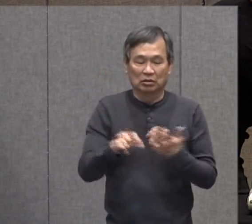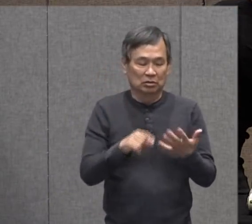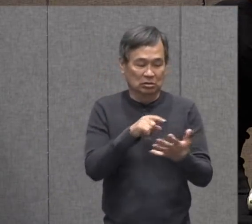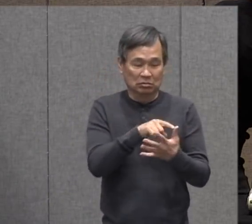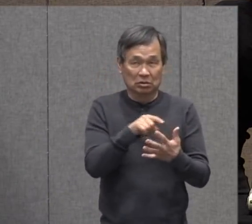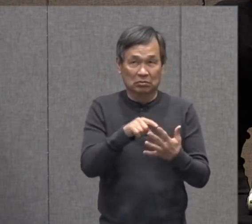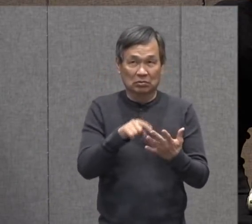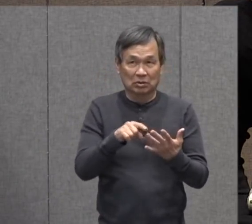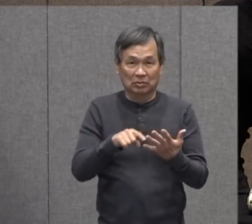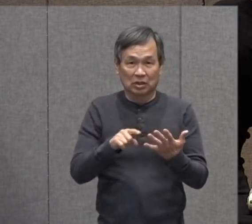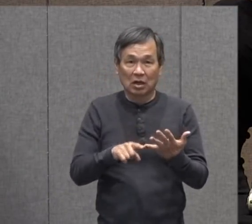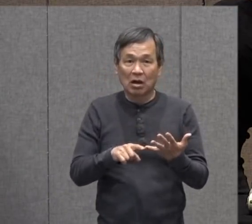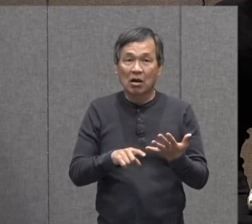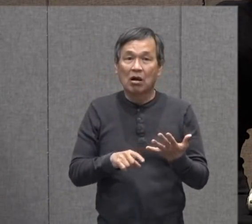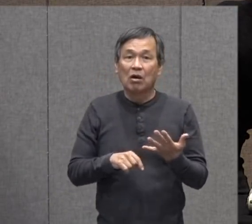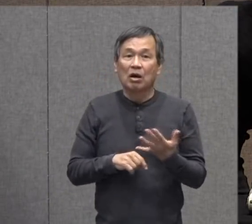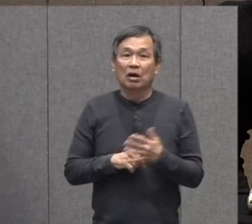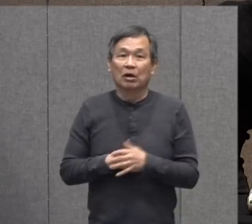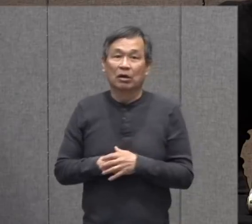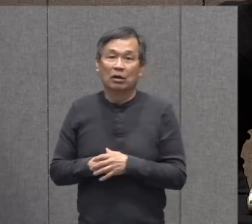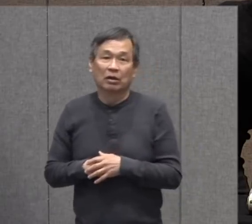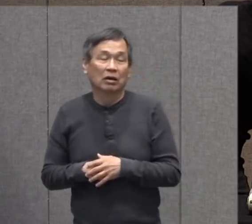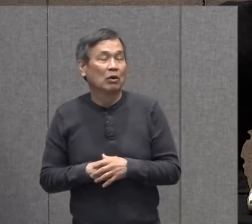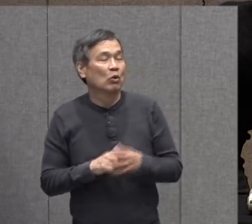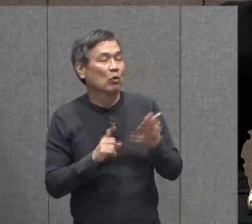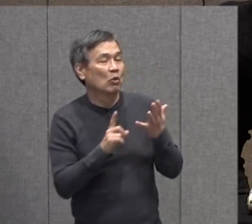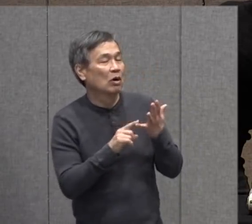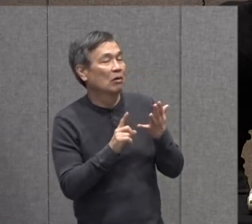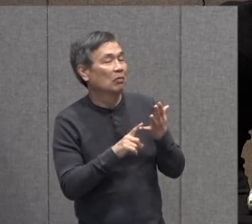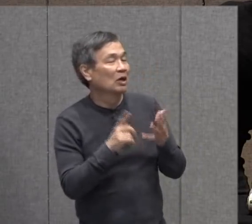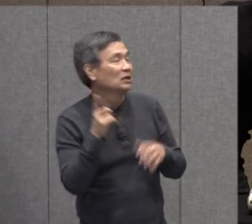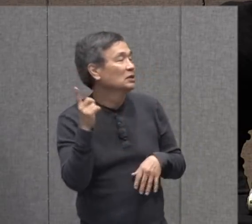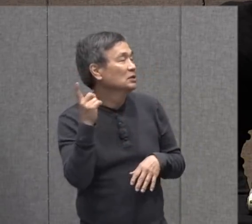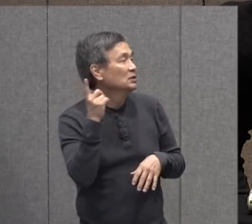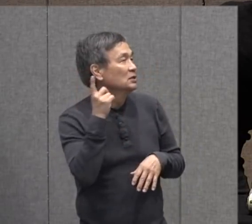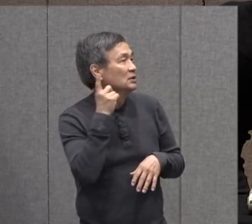and that's when material vibrates